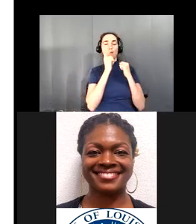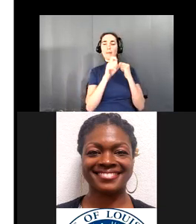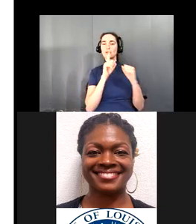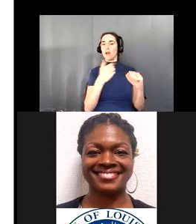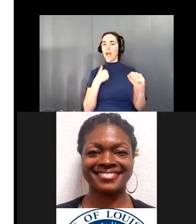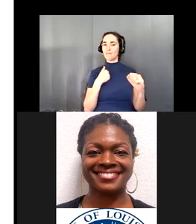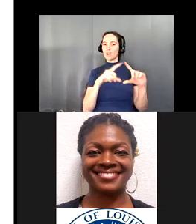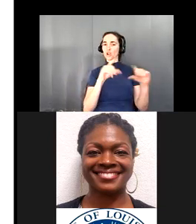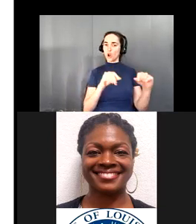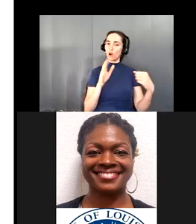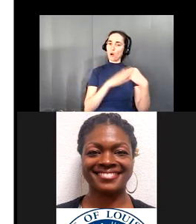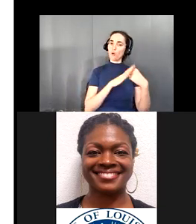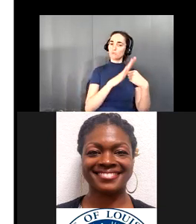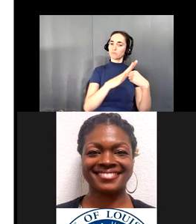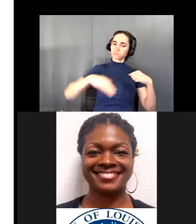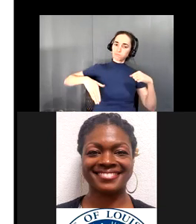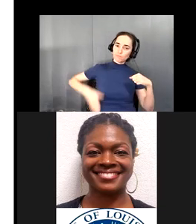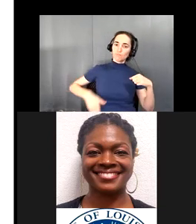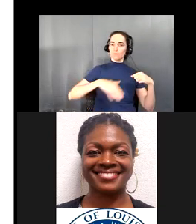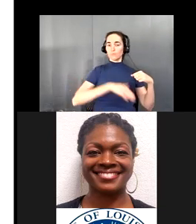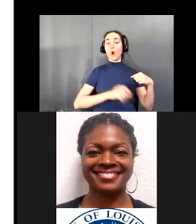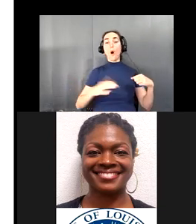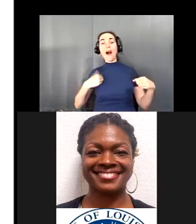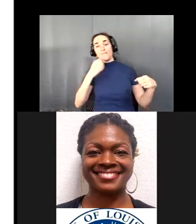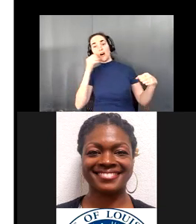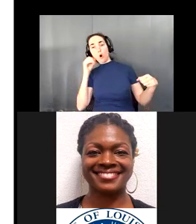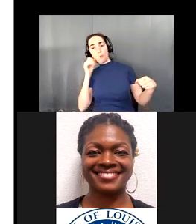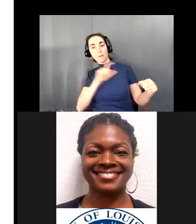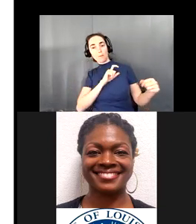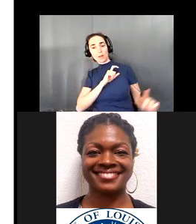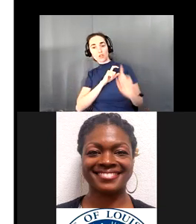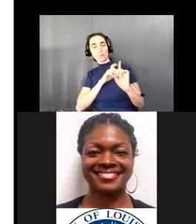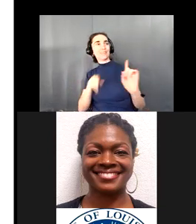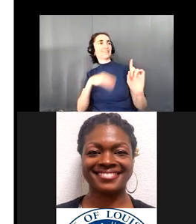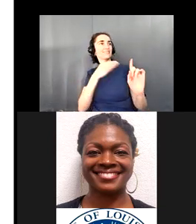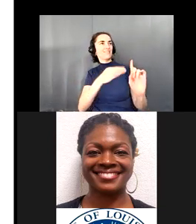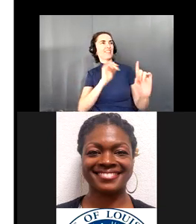have it at home to hand to the, to the officers with the updated photo and that's that personal